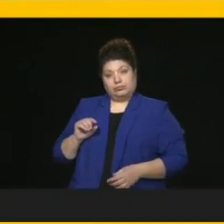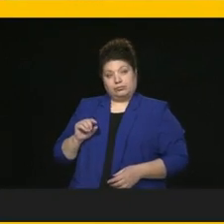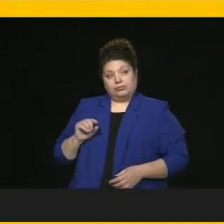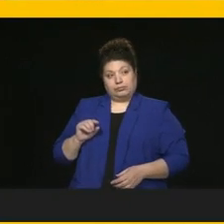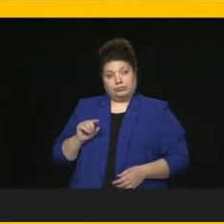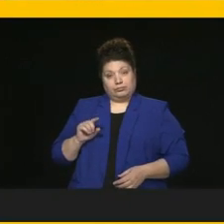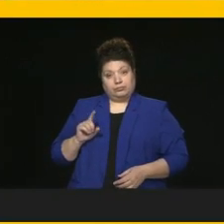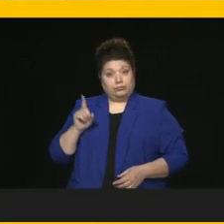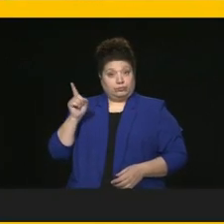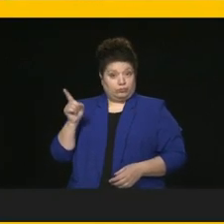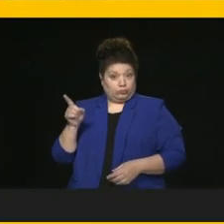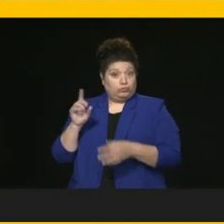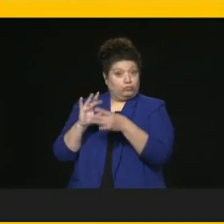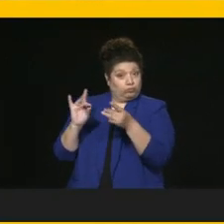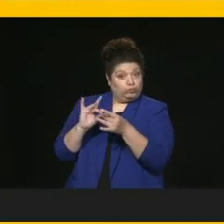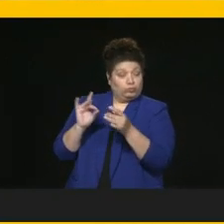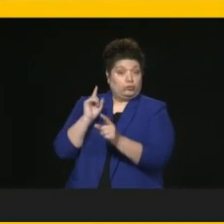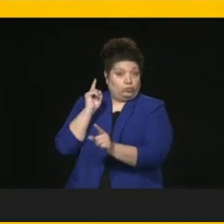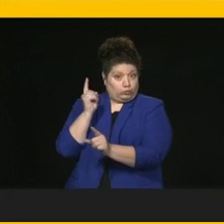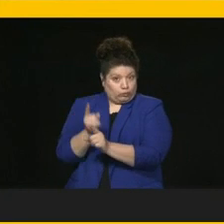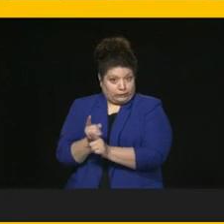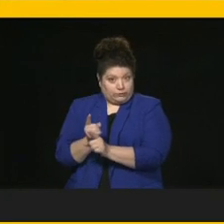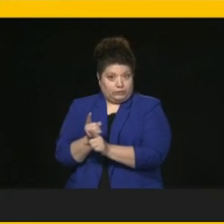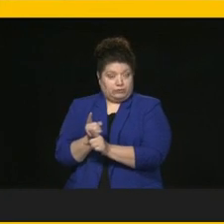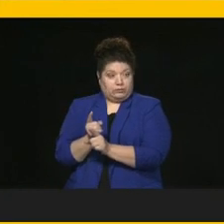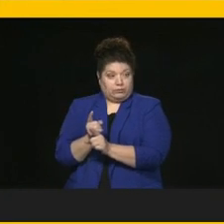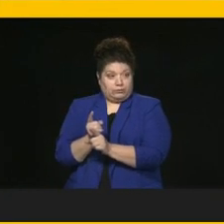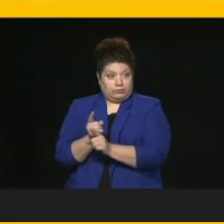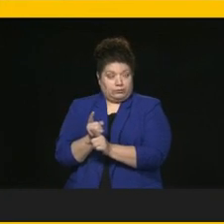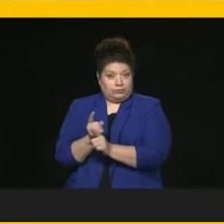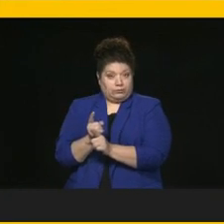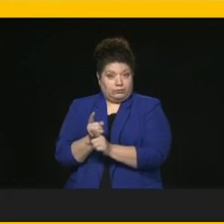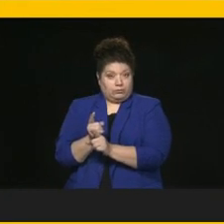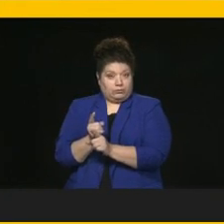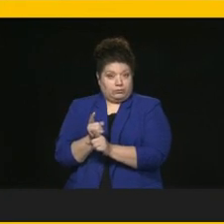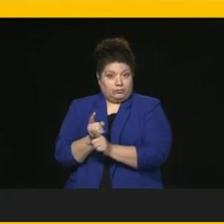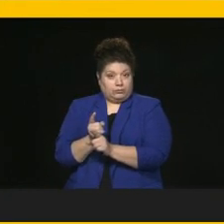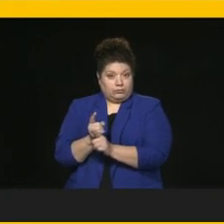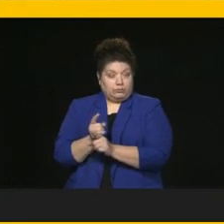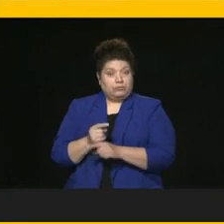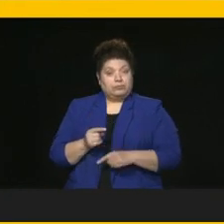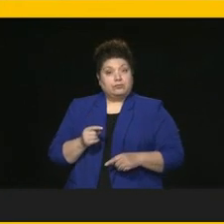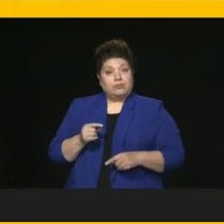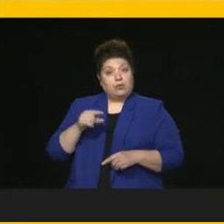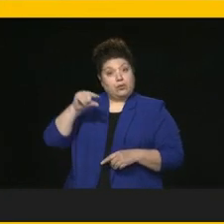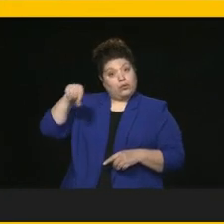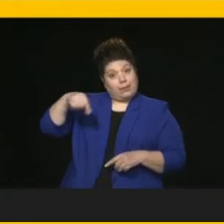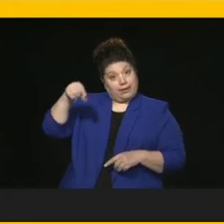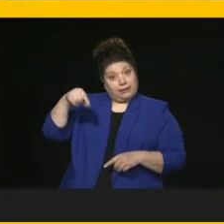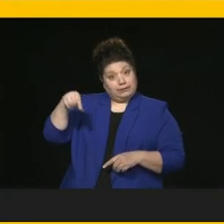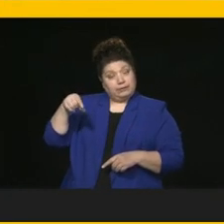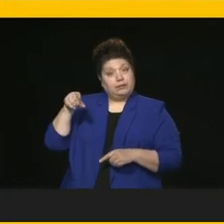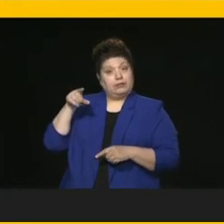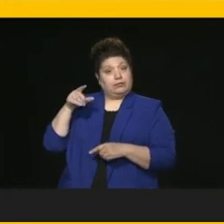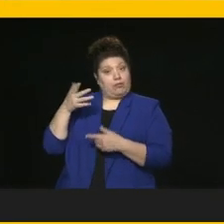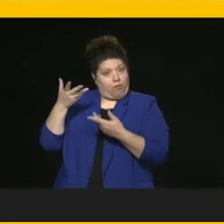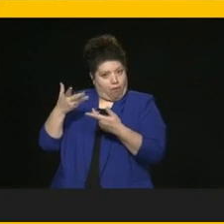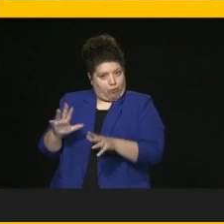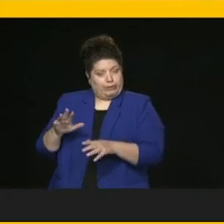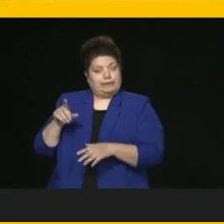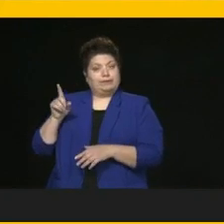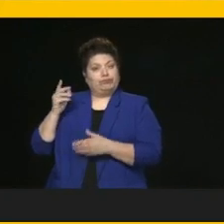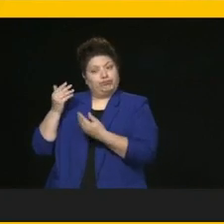Interpreter] MARIE, YOU ARE